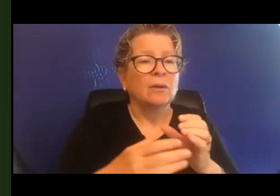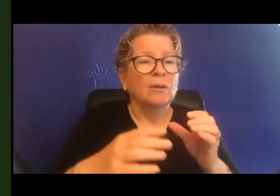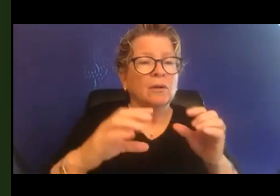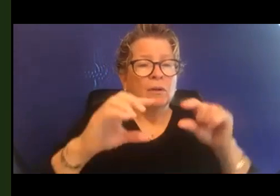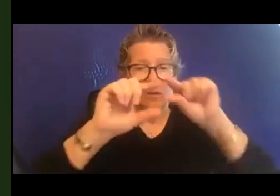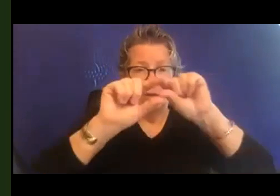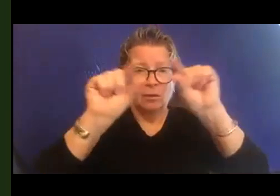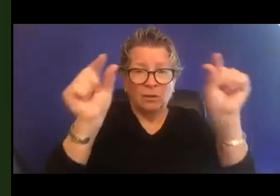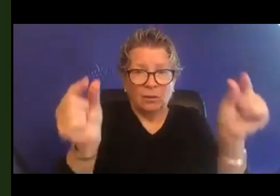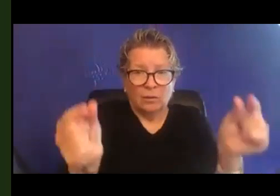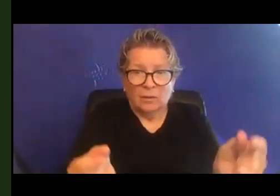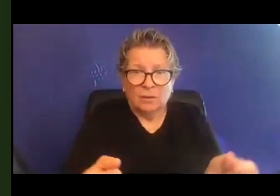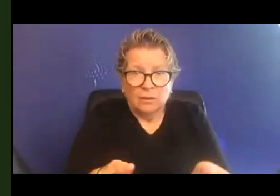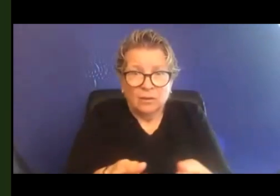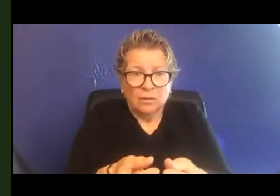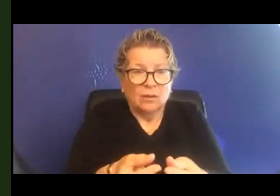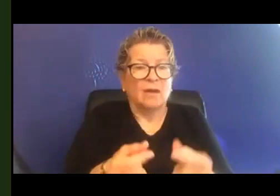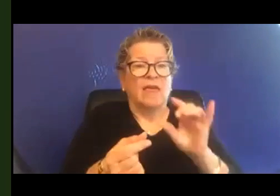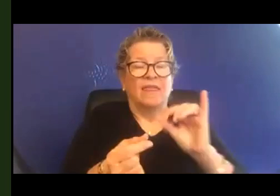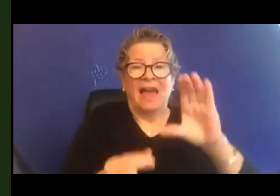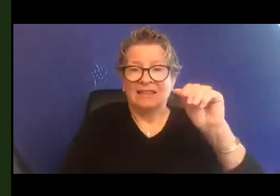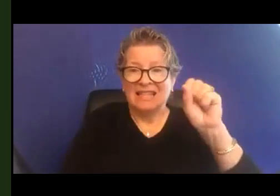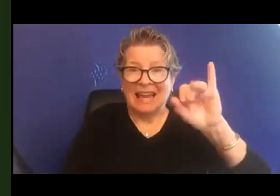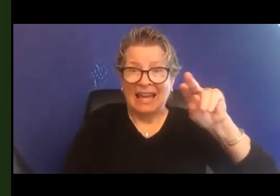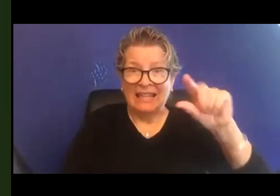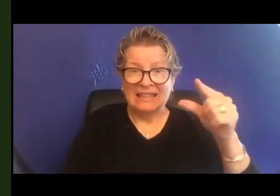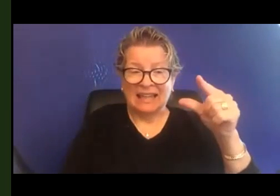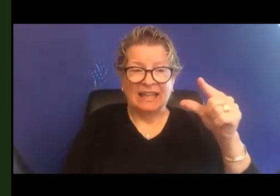material, that's a steel casing pipe, and this white pipe is the